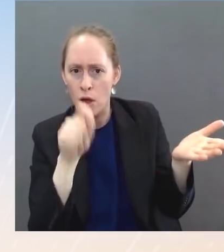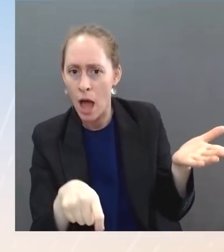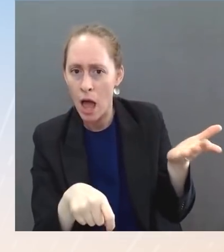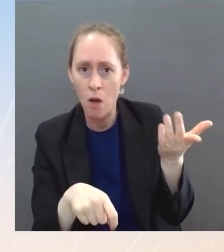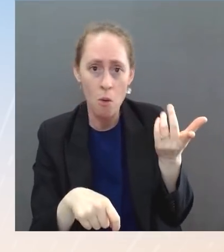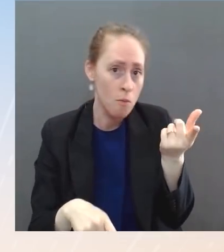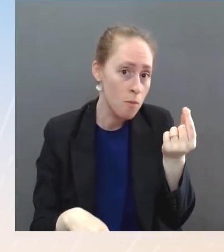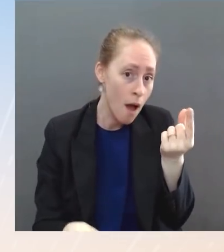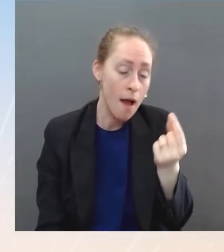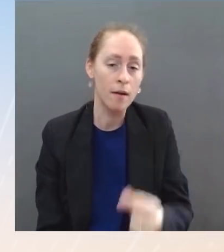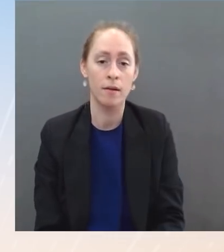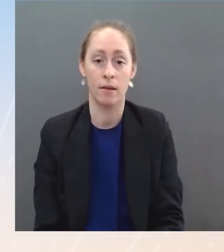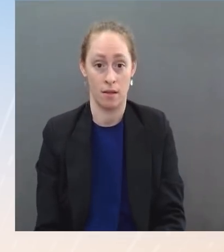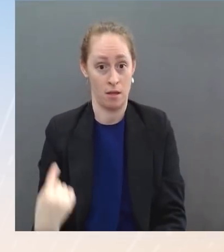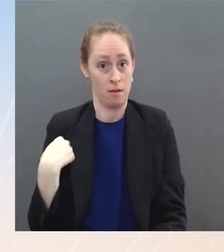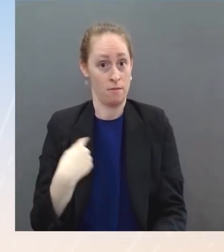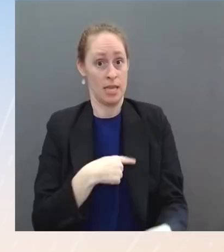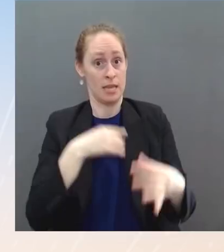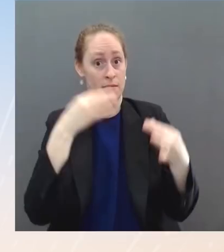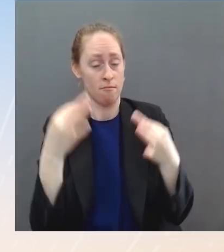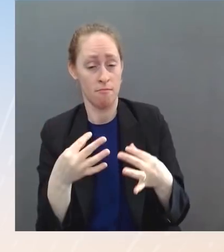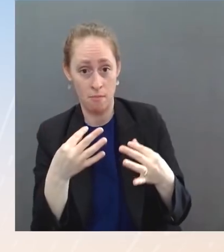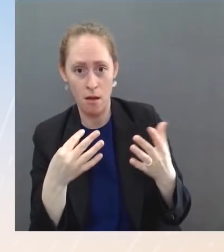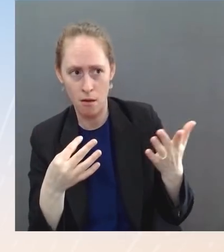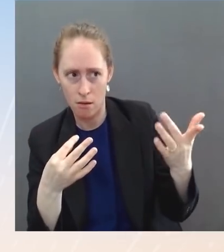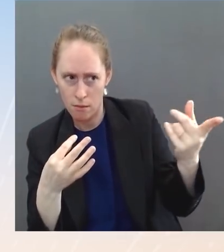in fact, has been a level of atrocity,